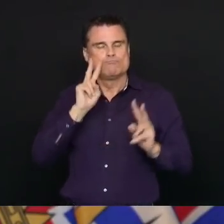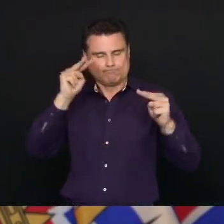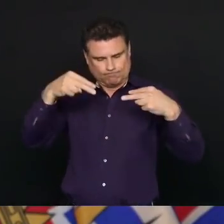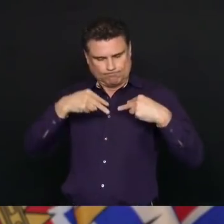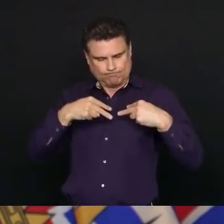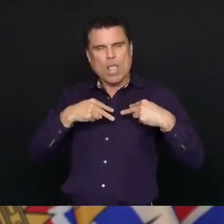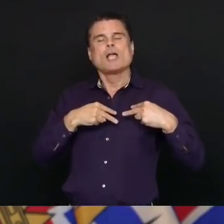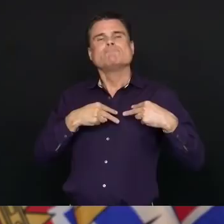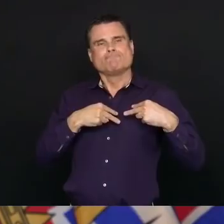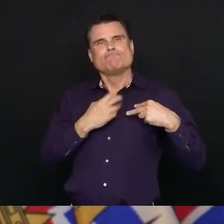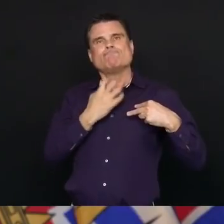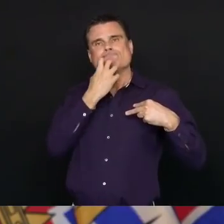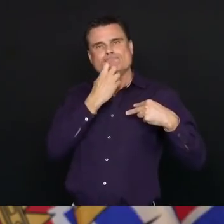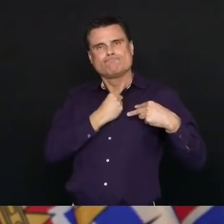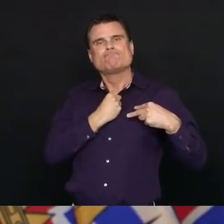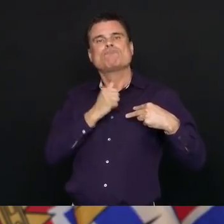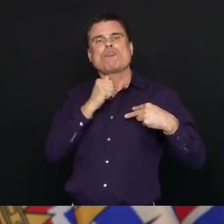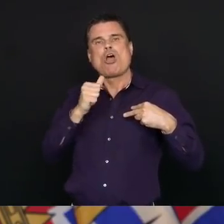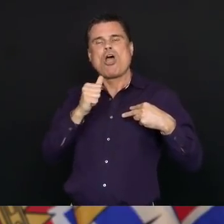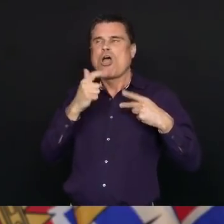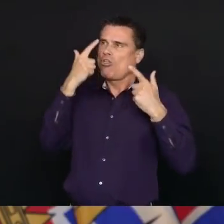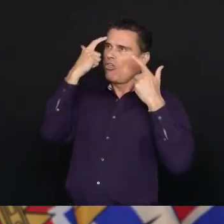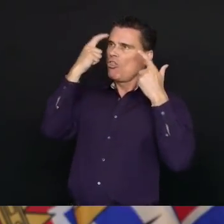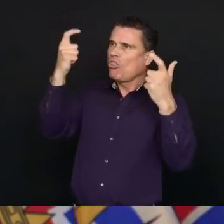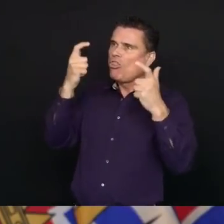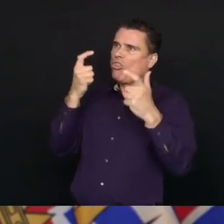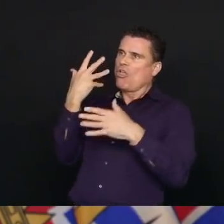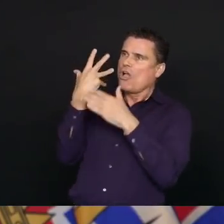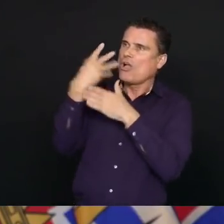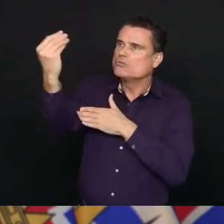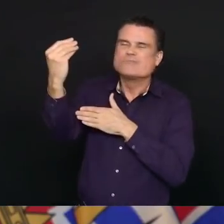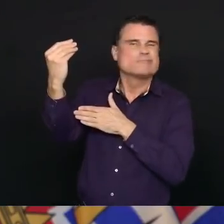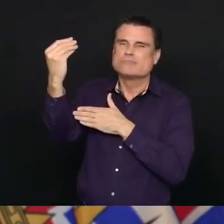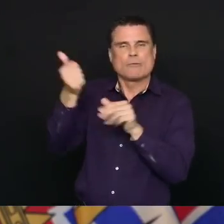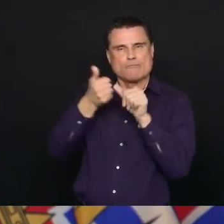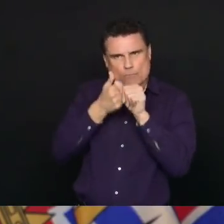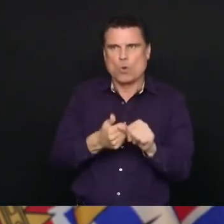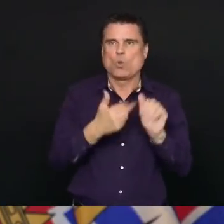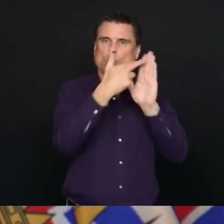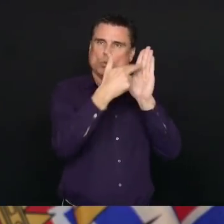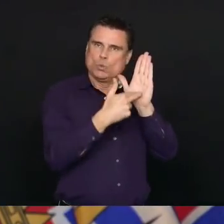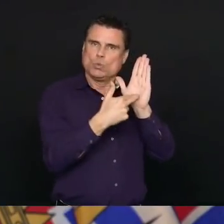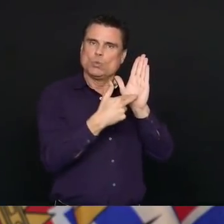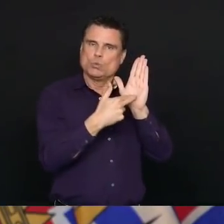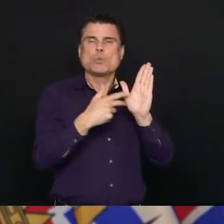People do follow our advice So I expect people will be taking that advice as well this weekend.